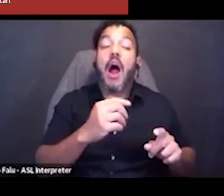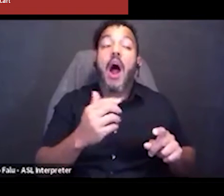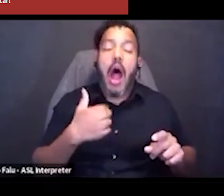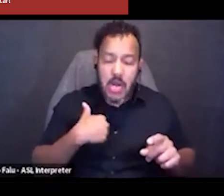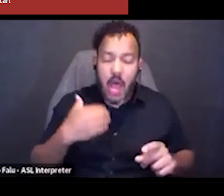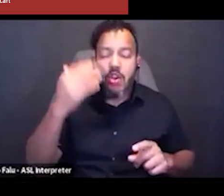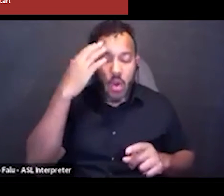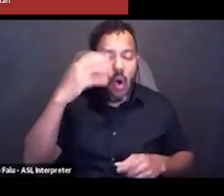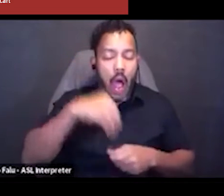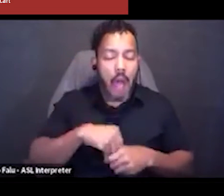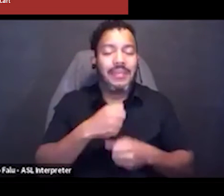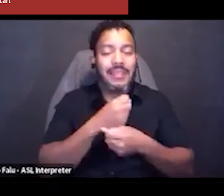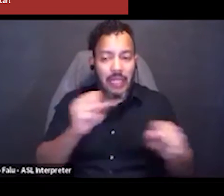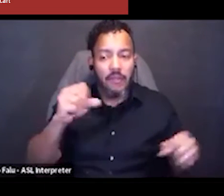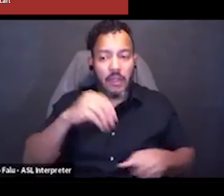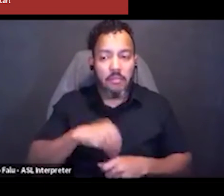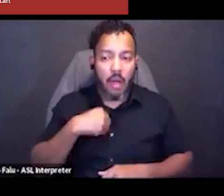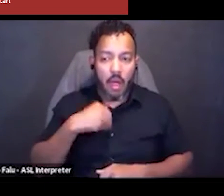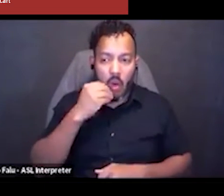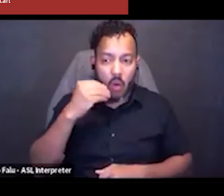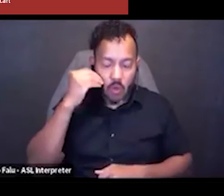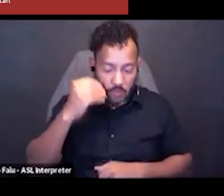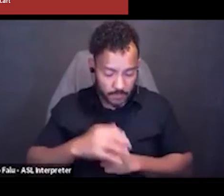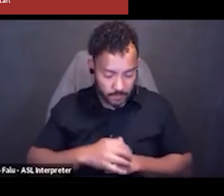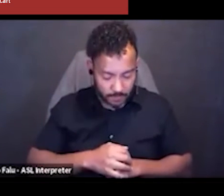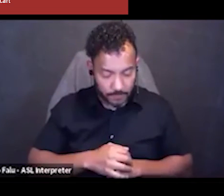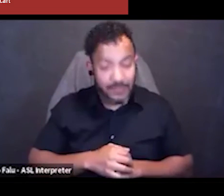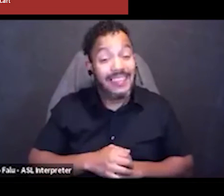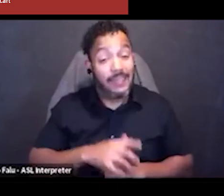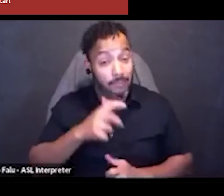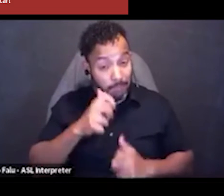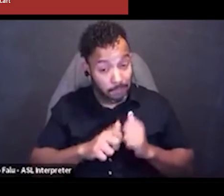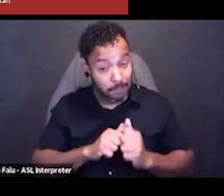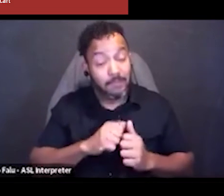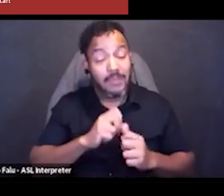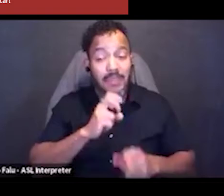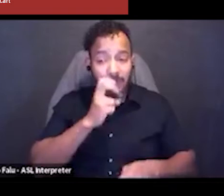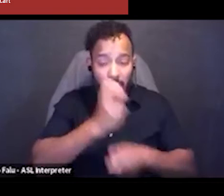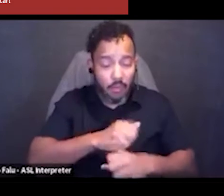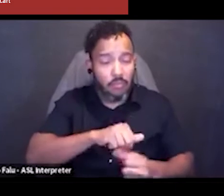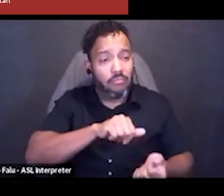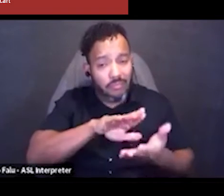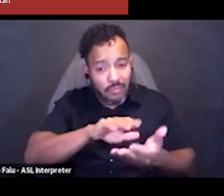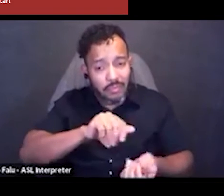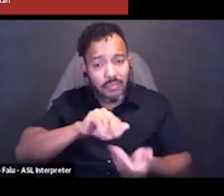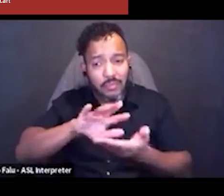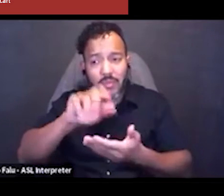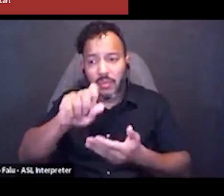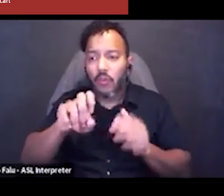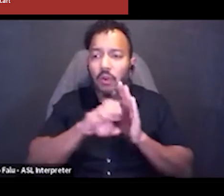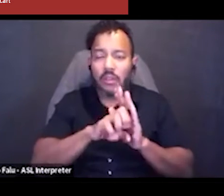The difficulties of course is just maybe the superficial things, can't go to the movies when I want.